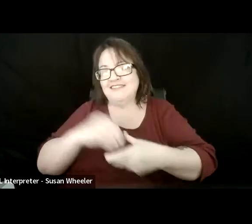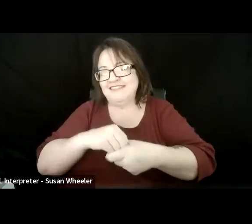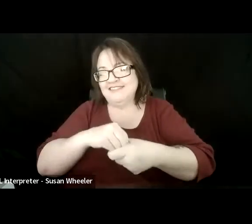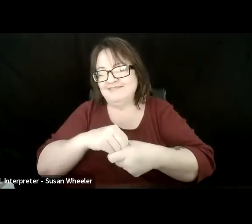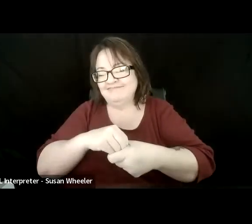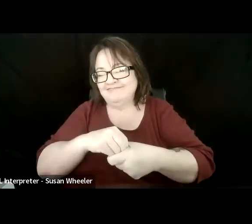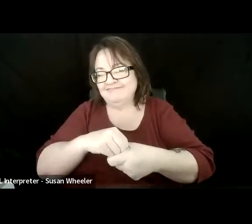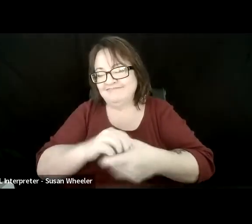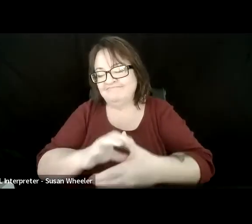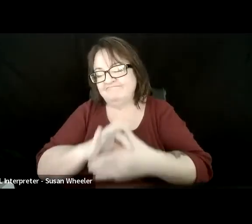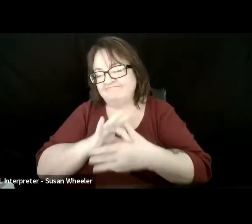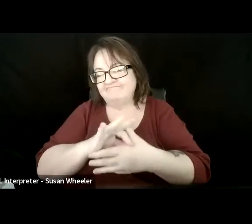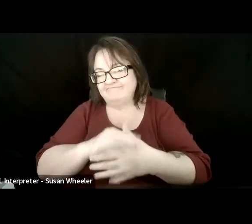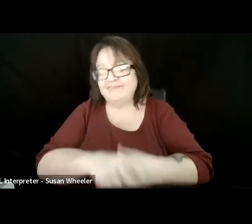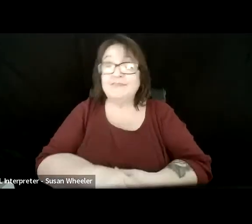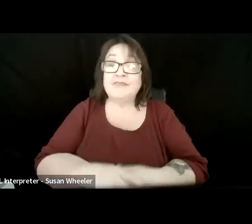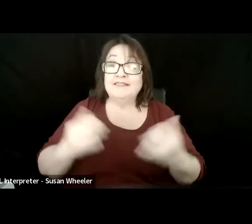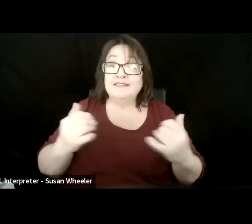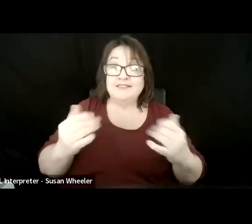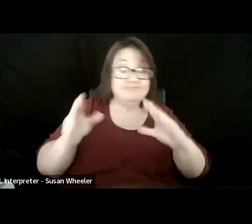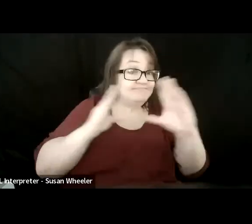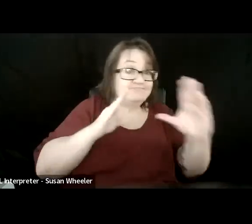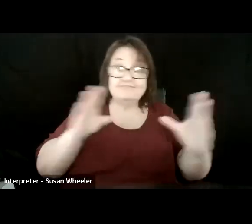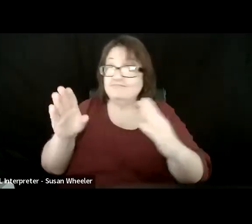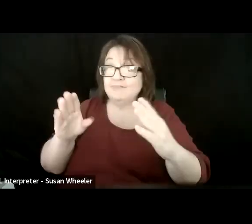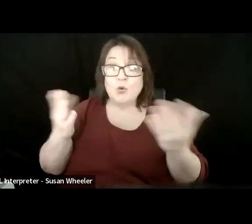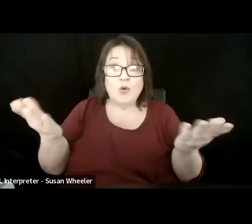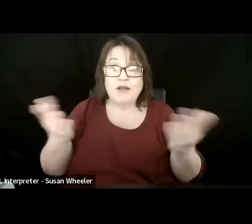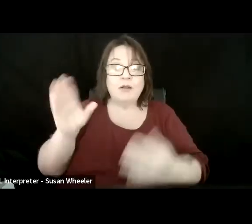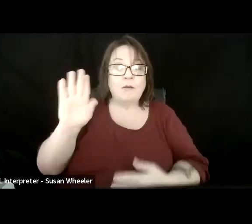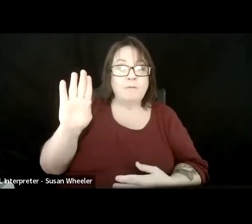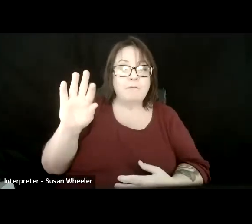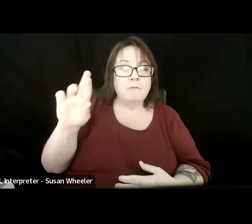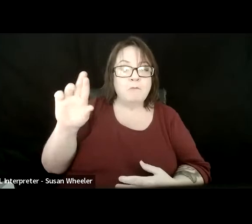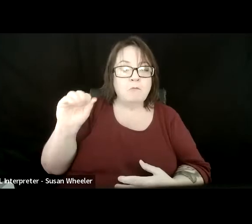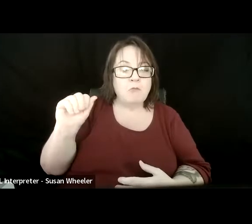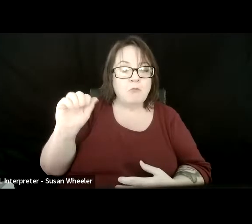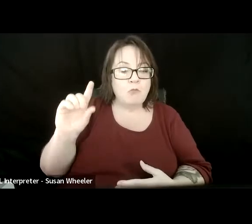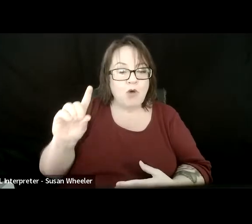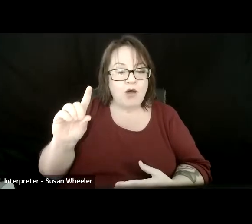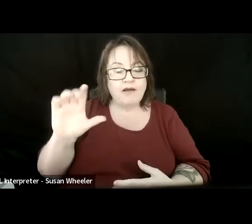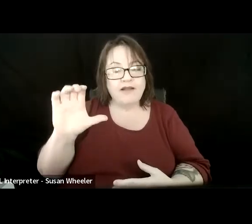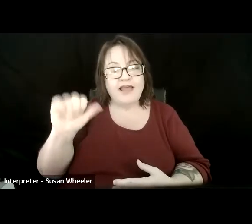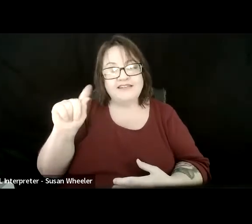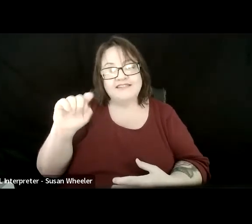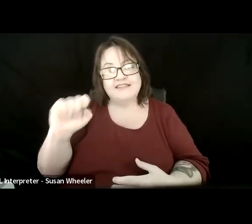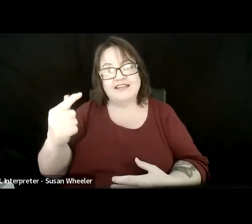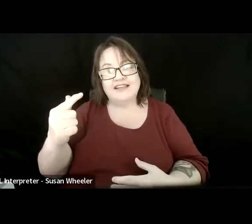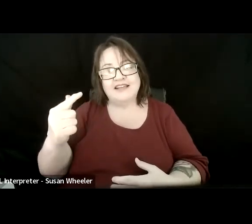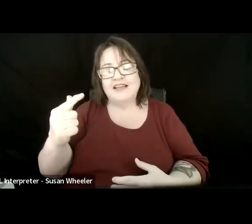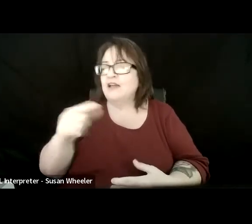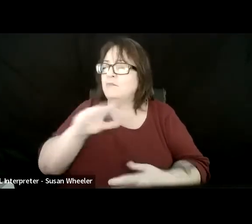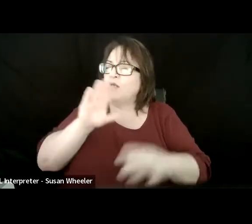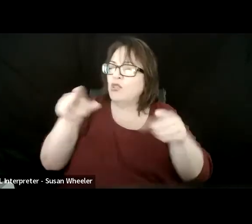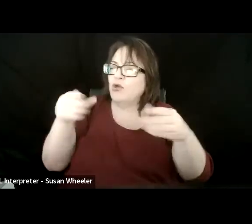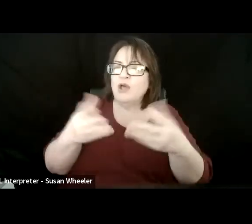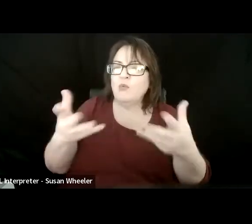Today we are turning our eye towards broadcasting on this program with a look at Personal Service Agreements.